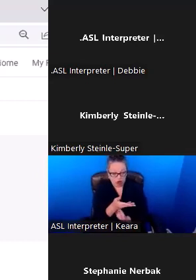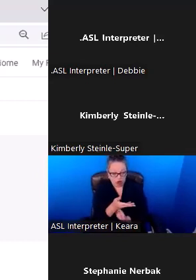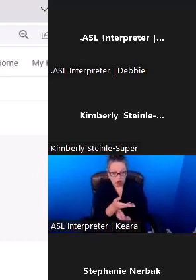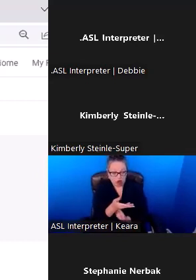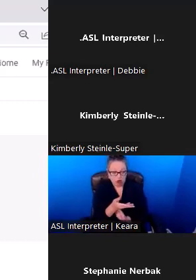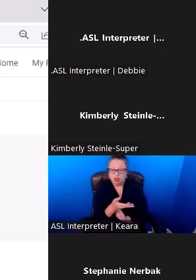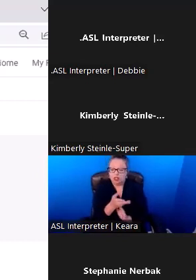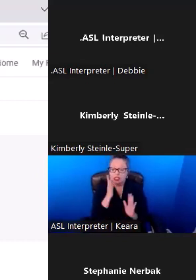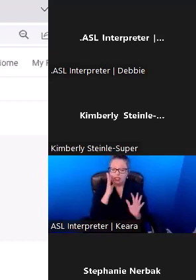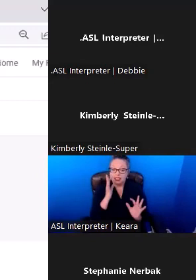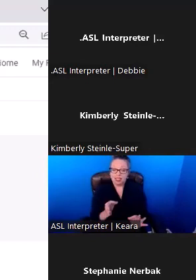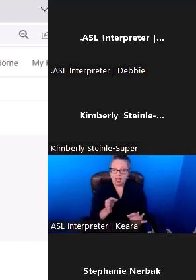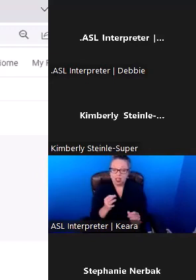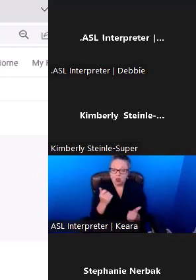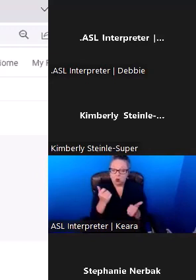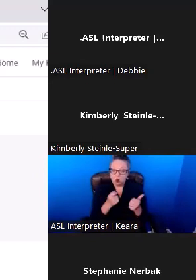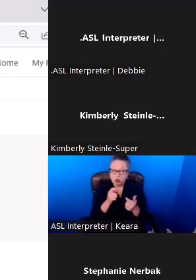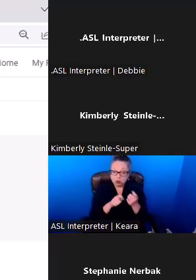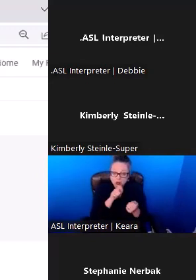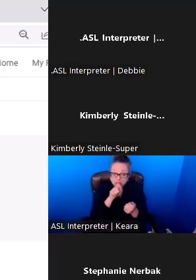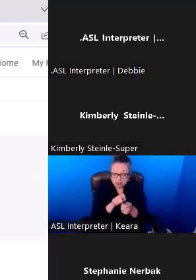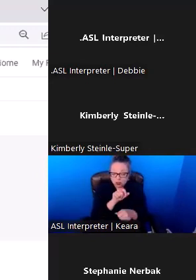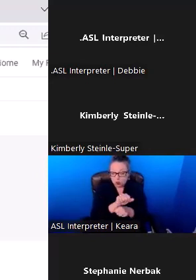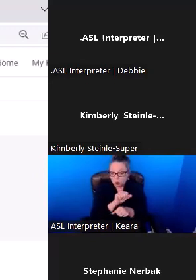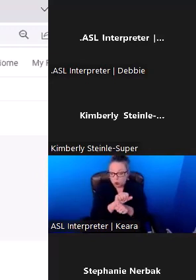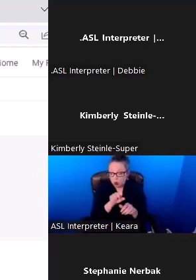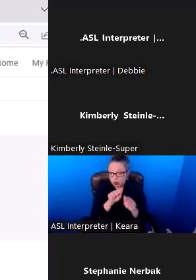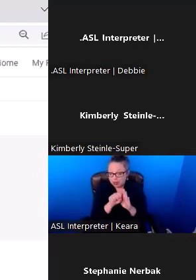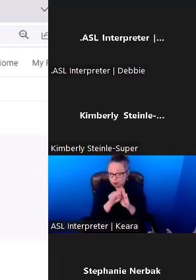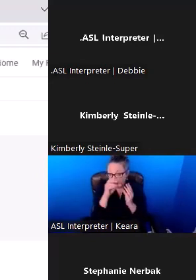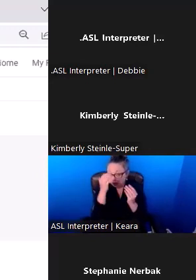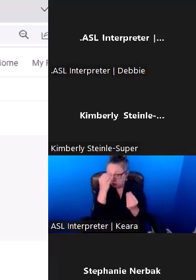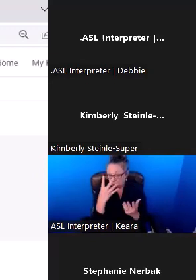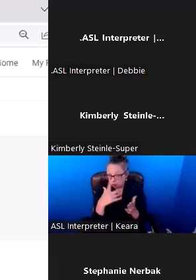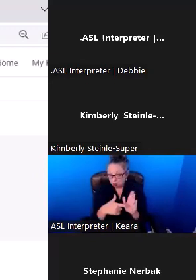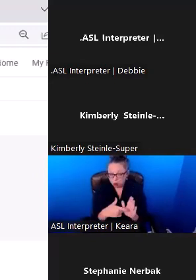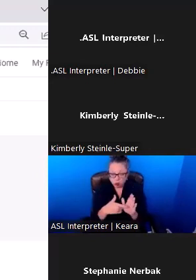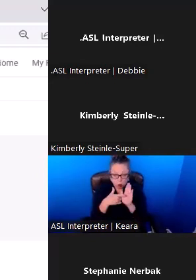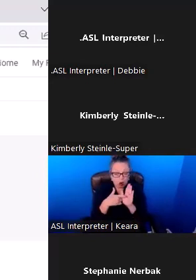determine what specific work sample information they are required to provide on the Work Samples